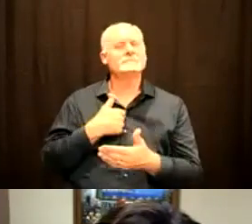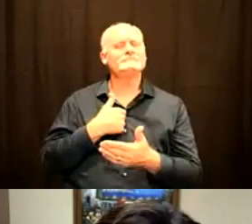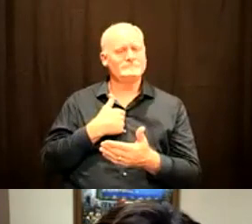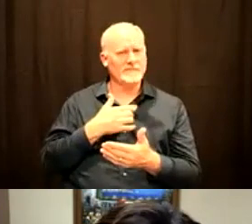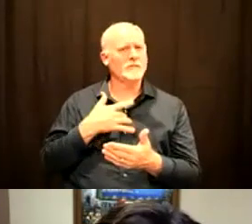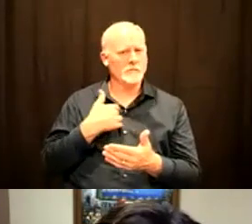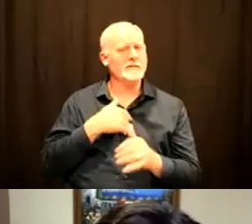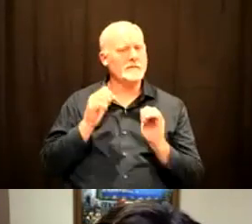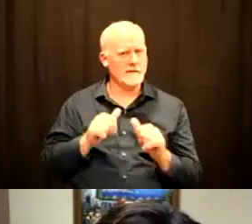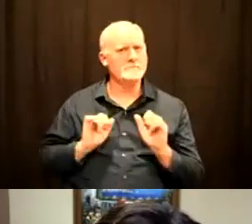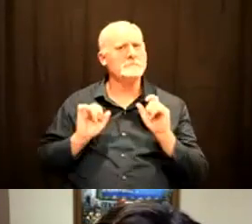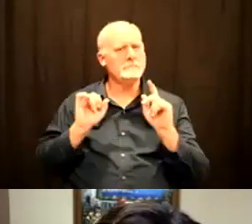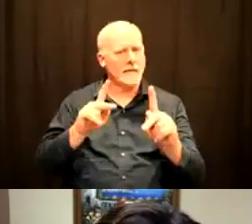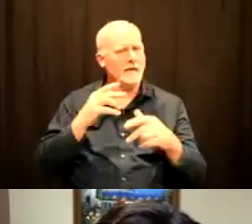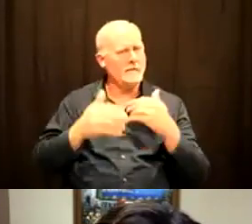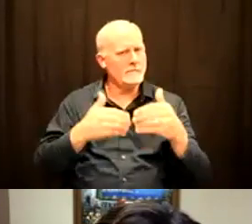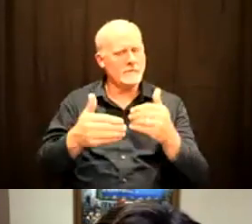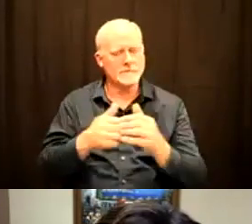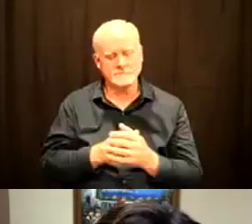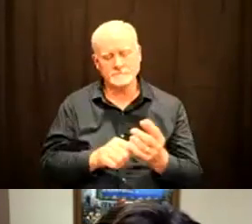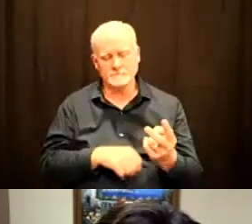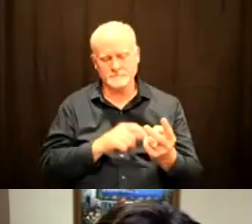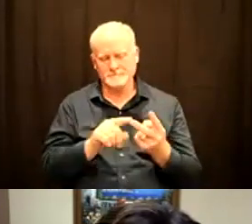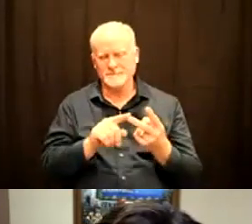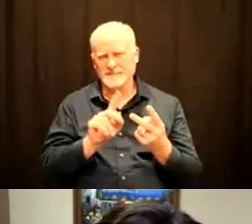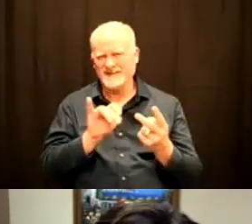so that's important the second piece that katie mentioned that i'll just re-emphasize